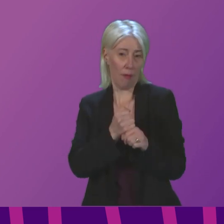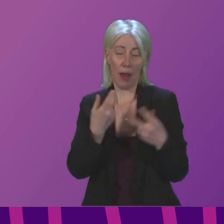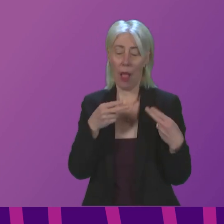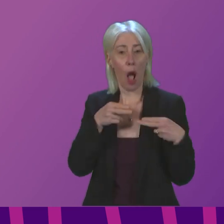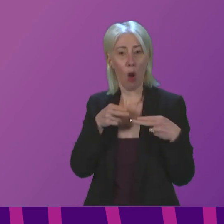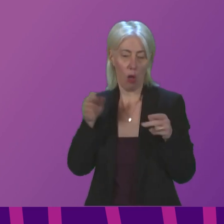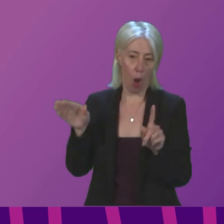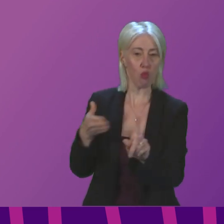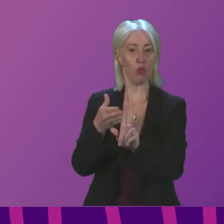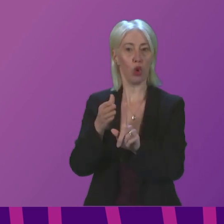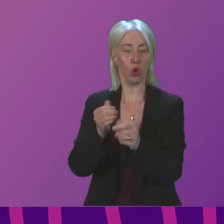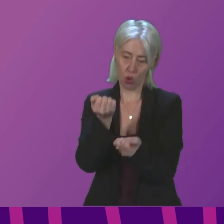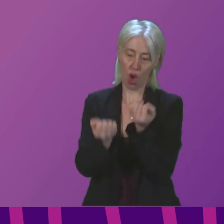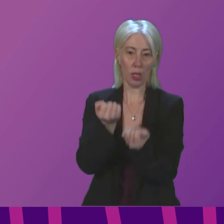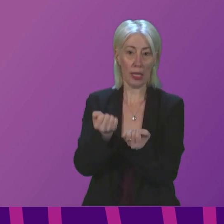the people of Scotland safe?